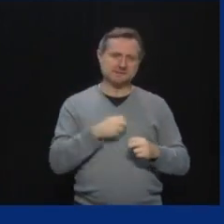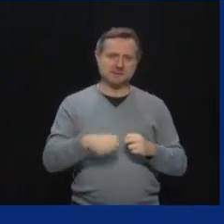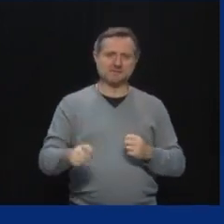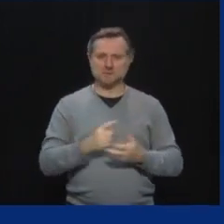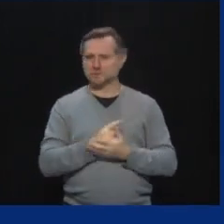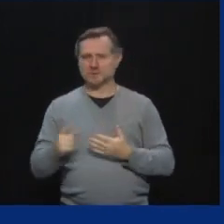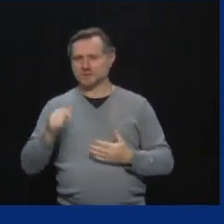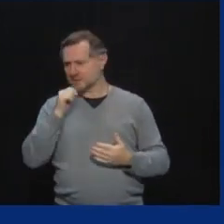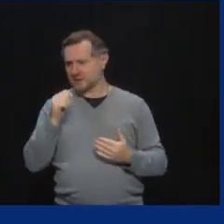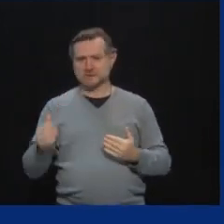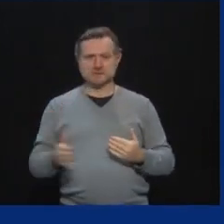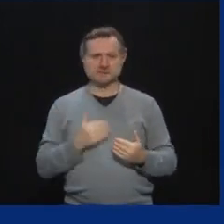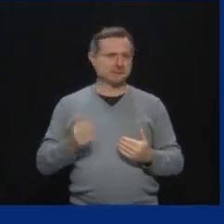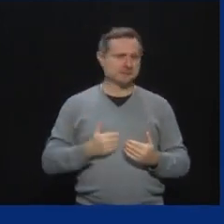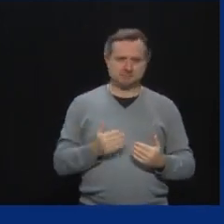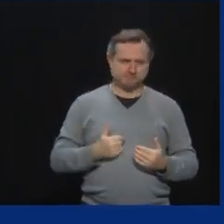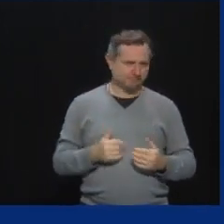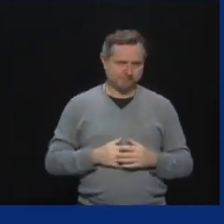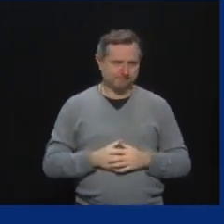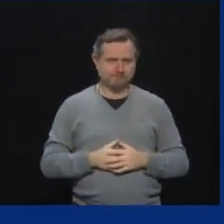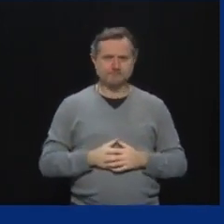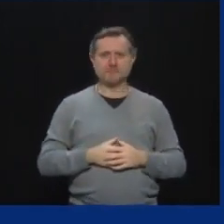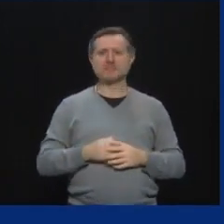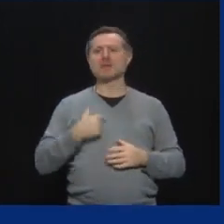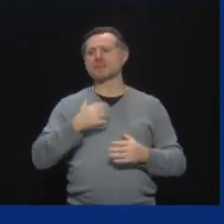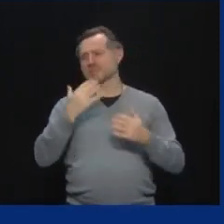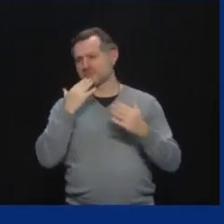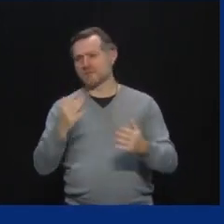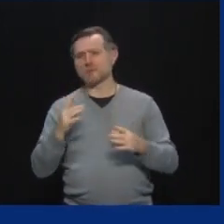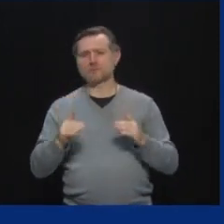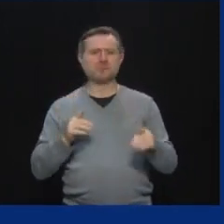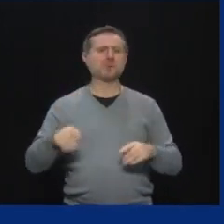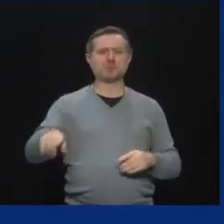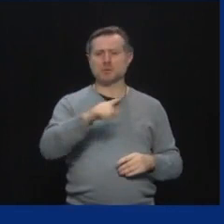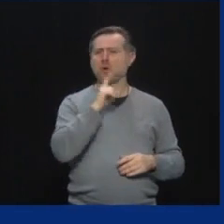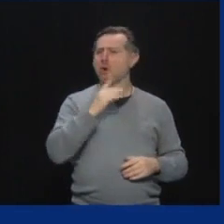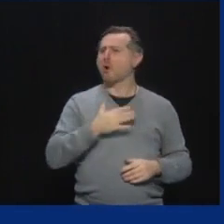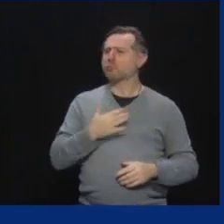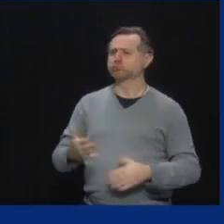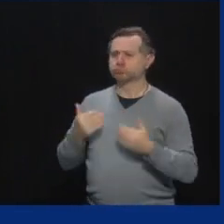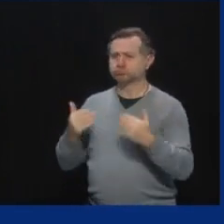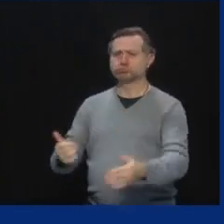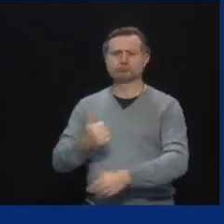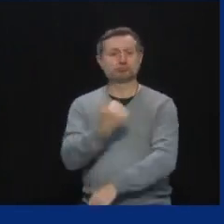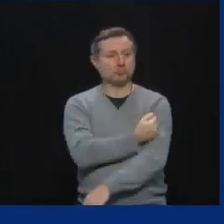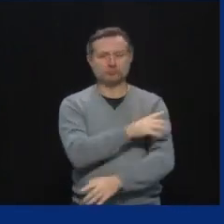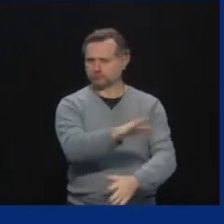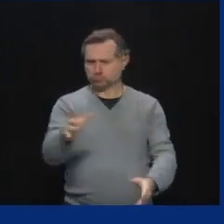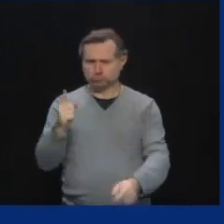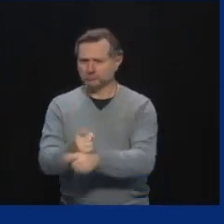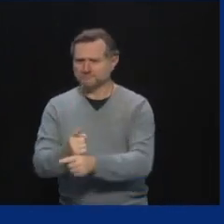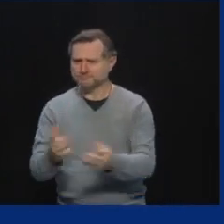thank people who stepped up and did the right thing and we're going to continue monitoring this and my number one priority. Again, I'll keep saying it